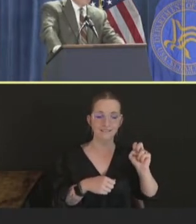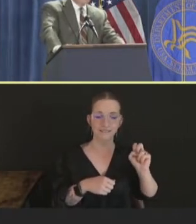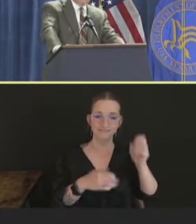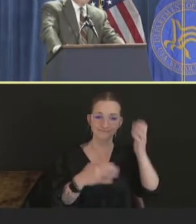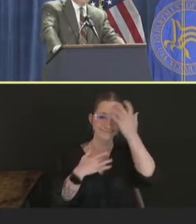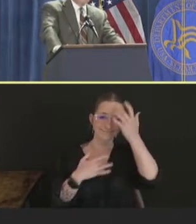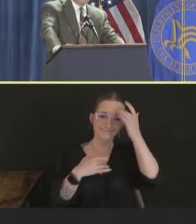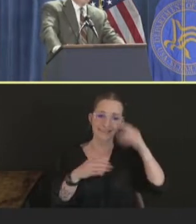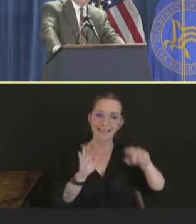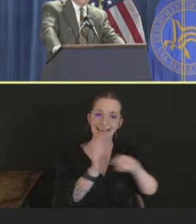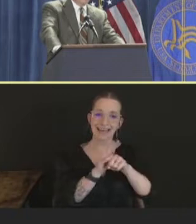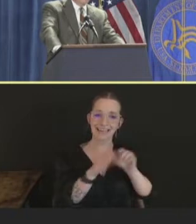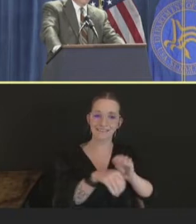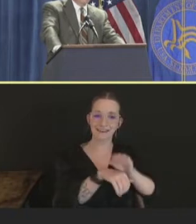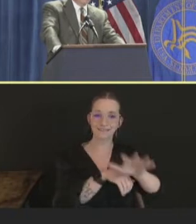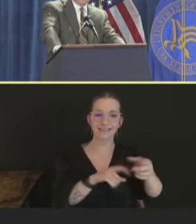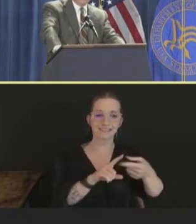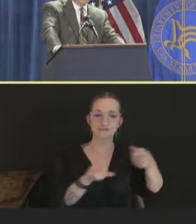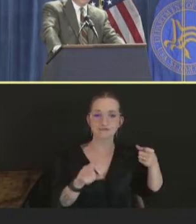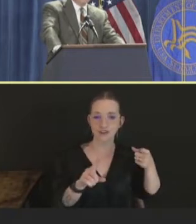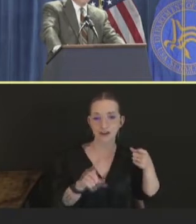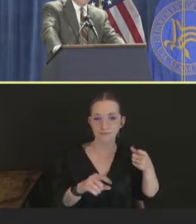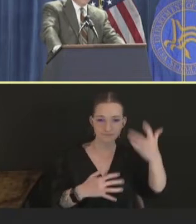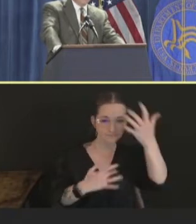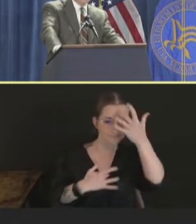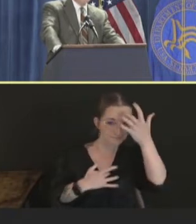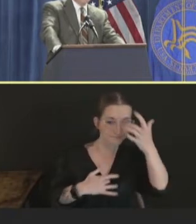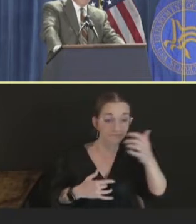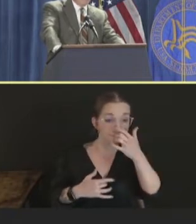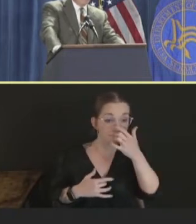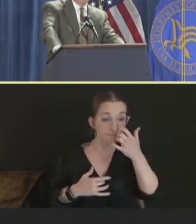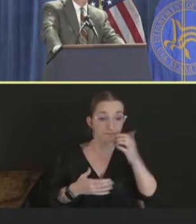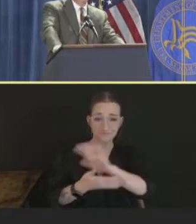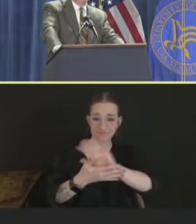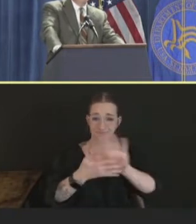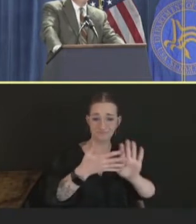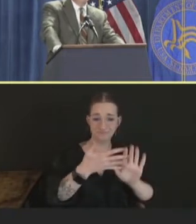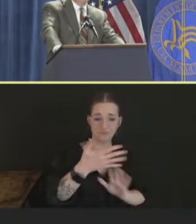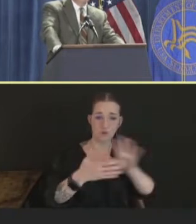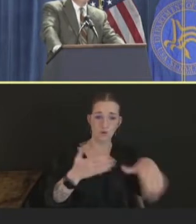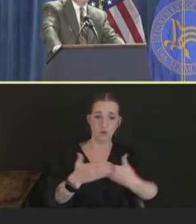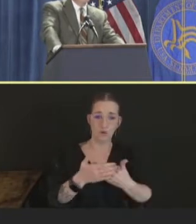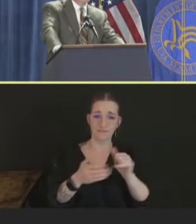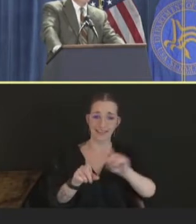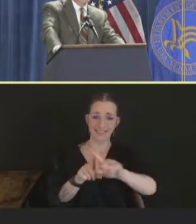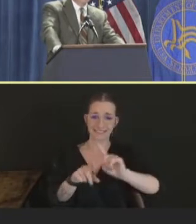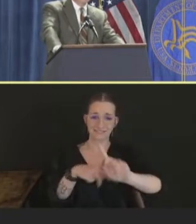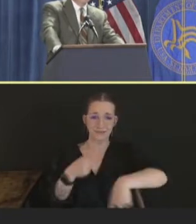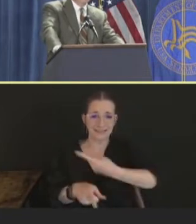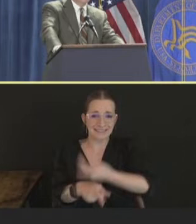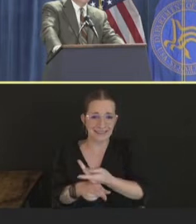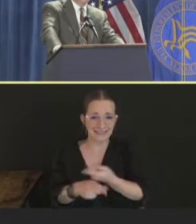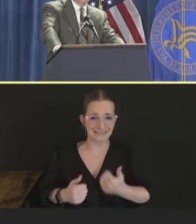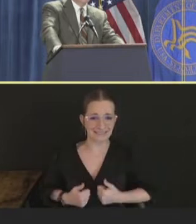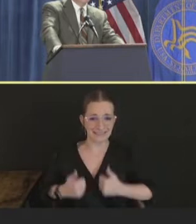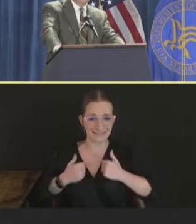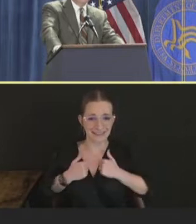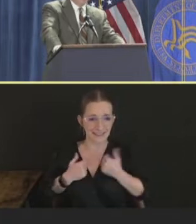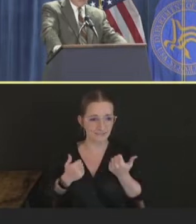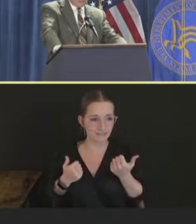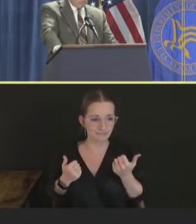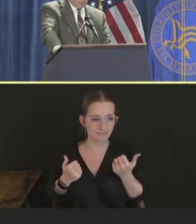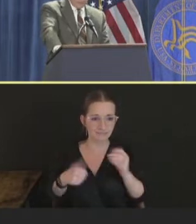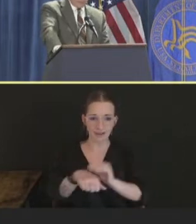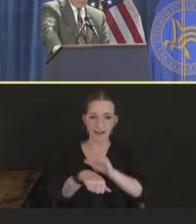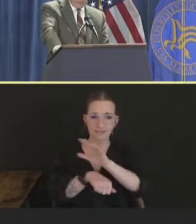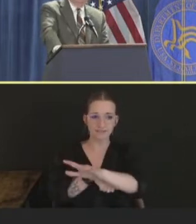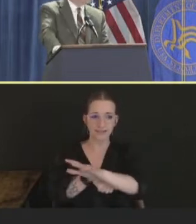these things we recognize now impact, in the end, whether we get whether people get vaccinated